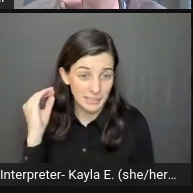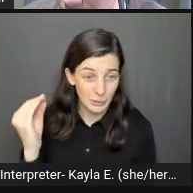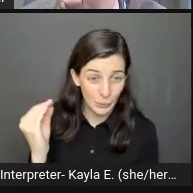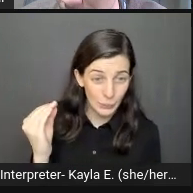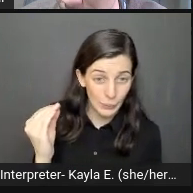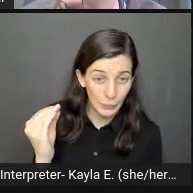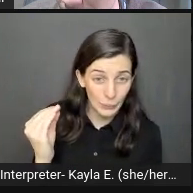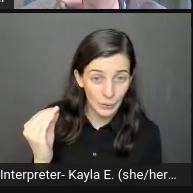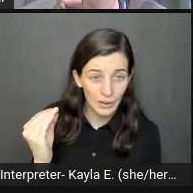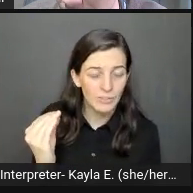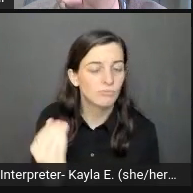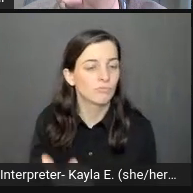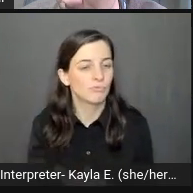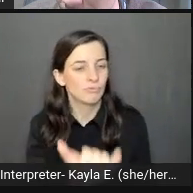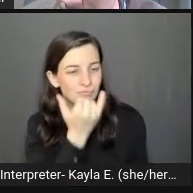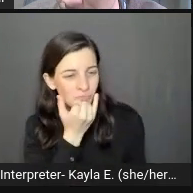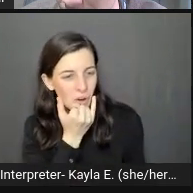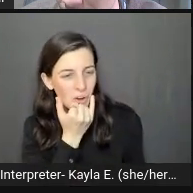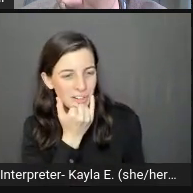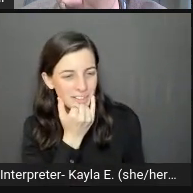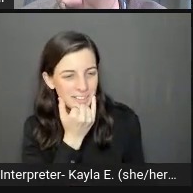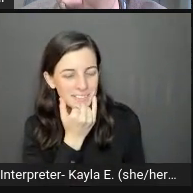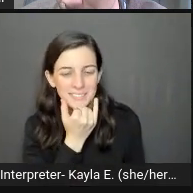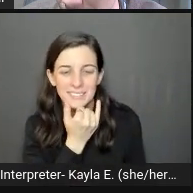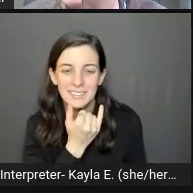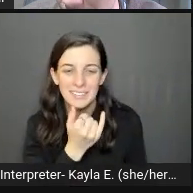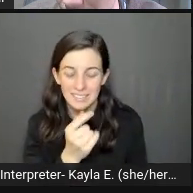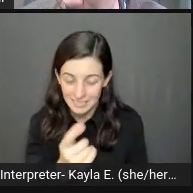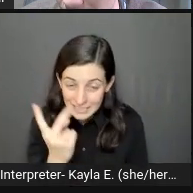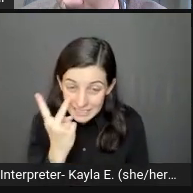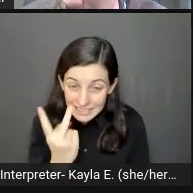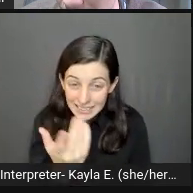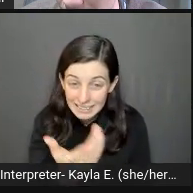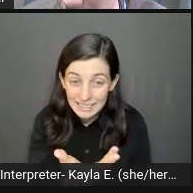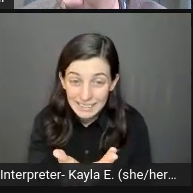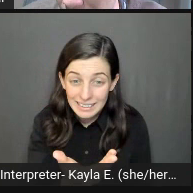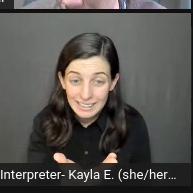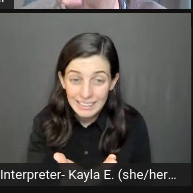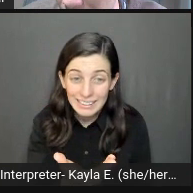Wrong [chuckles] Can you see this? Let's now compare.